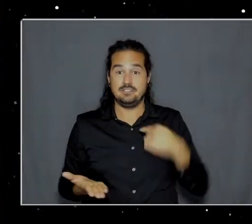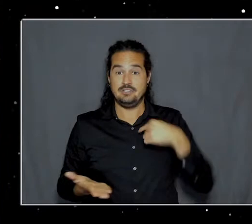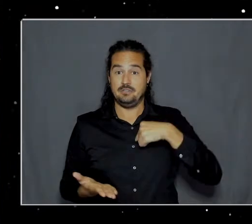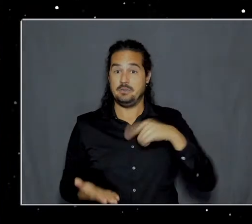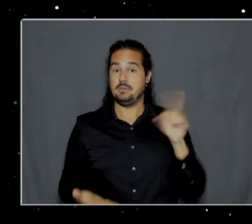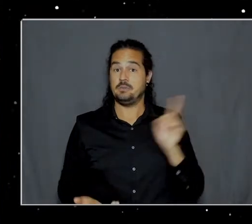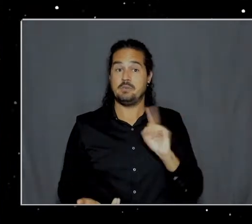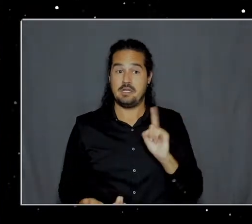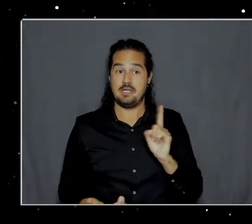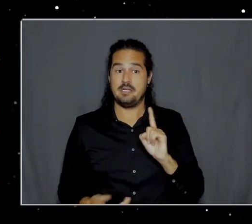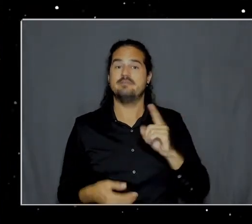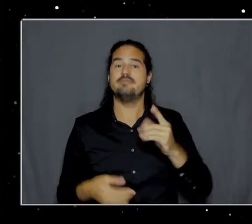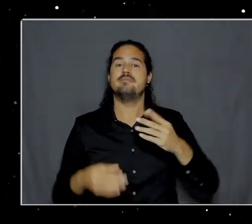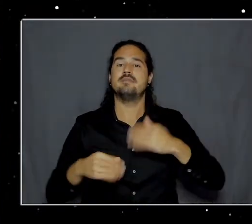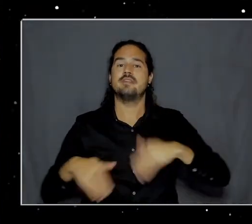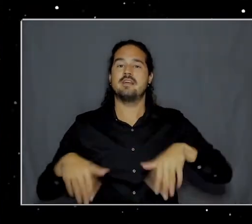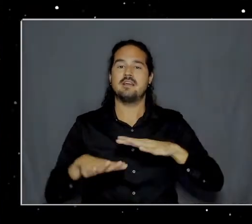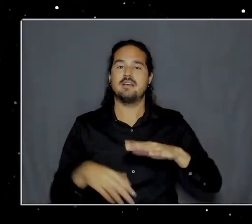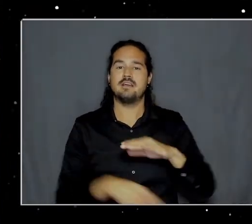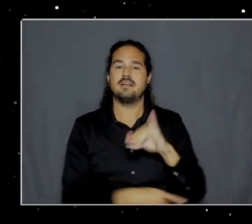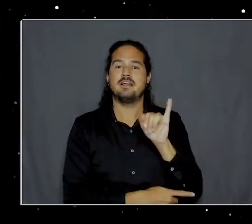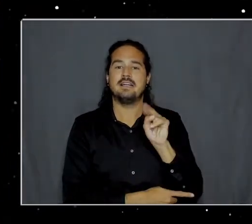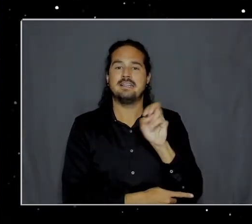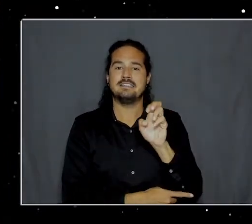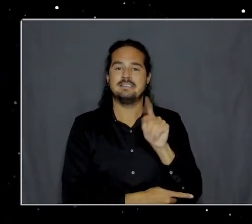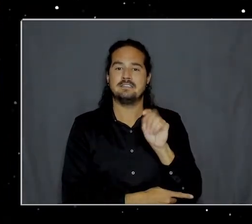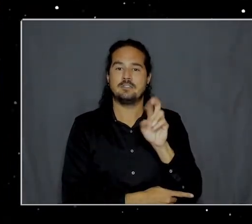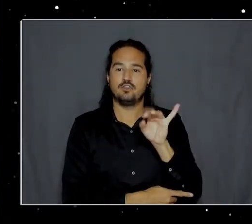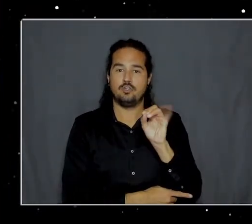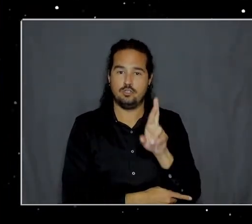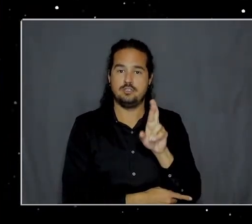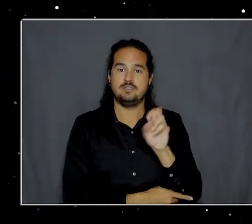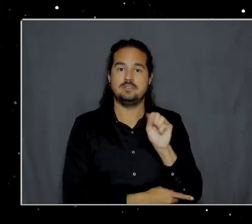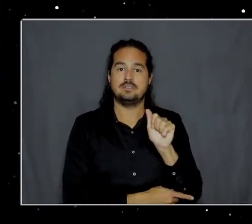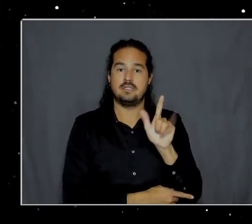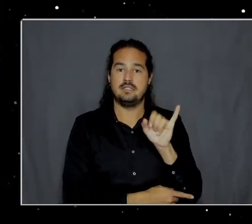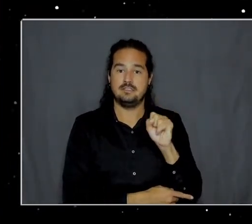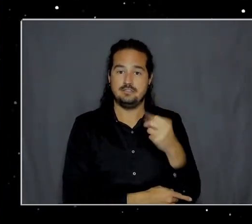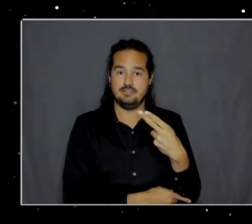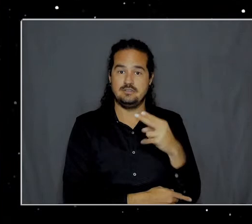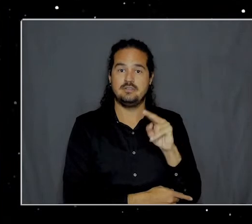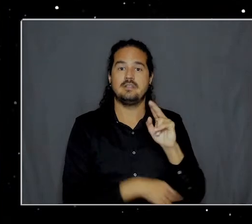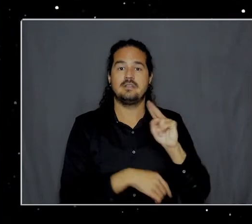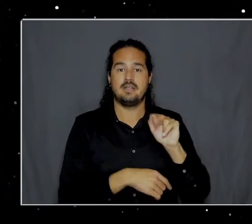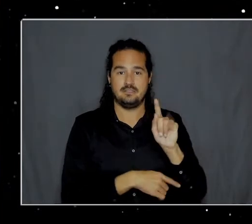LANDS OF THE INTERIOR SALISH NATIONS, INCLUDING WHAT ARE NOW KNOWN BY THEIR GOVERNMENT NAMES